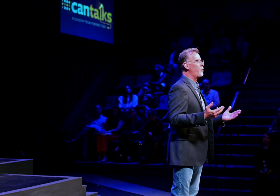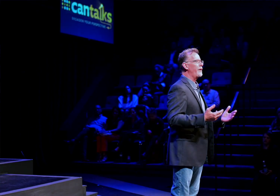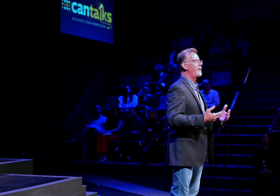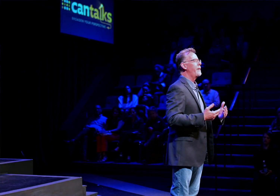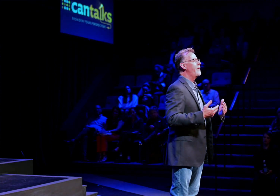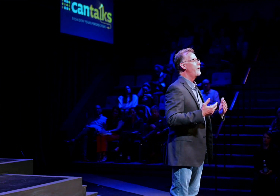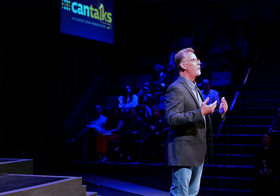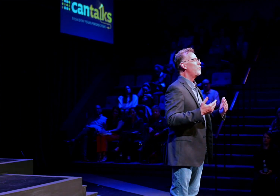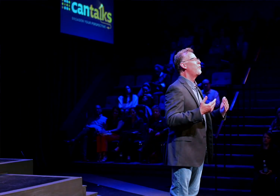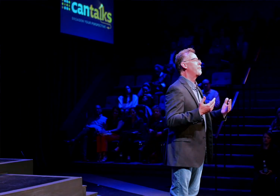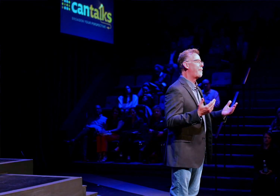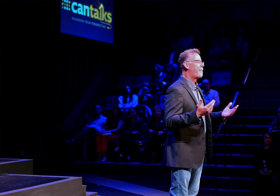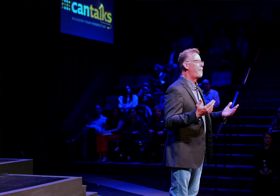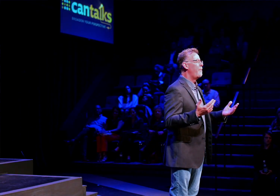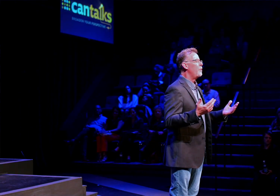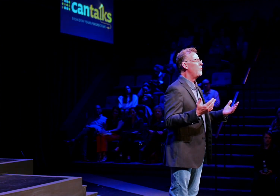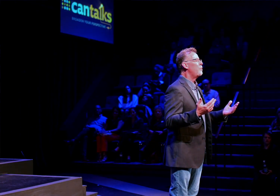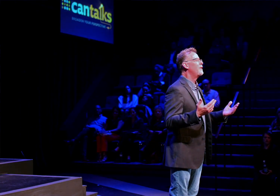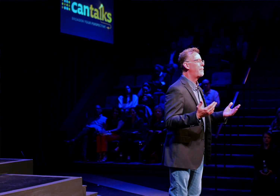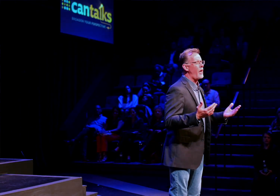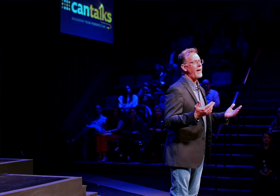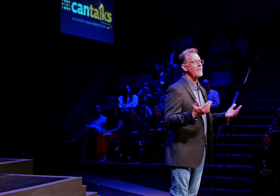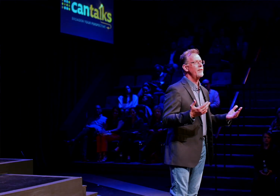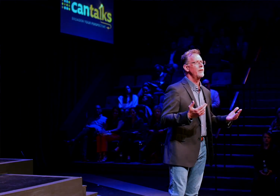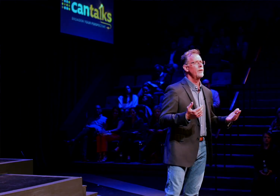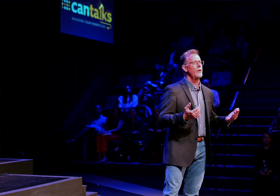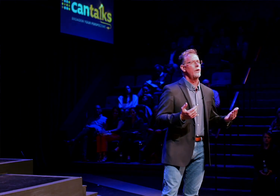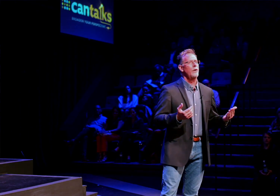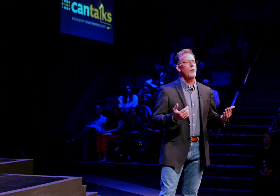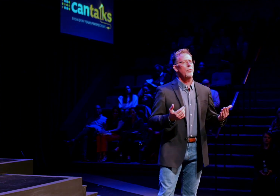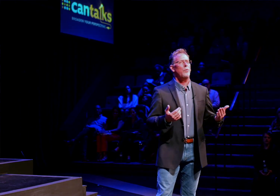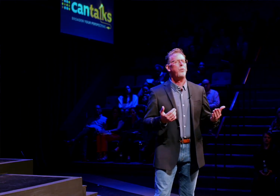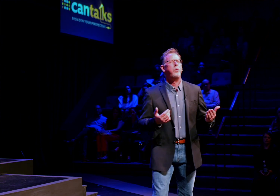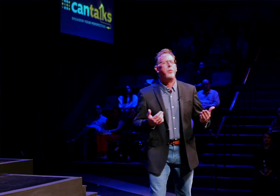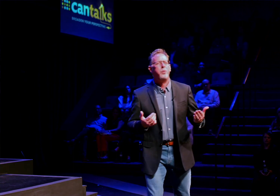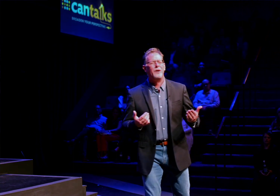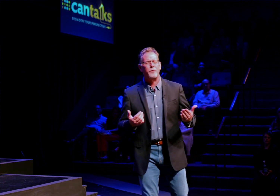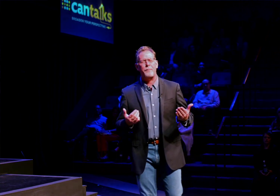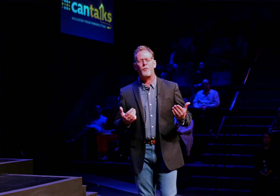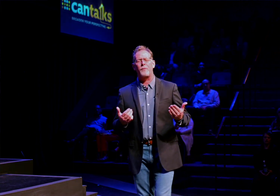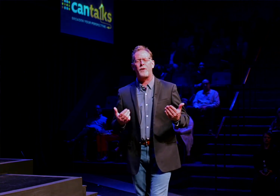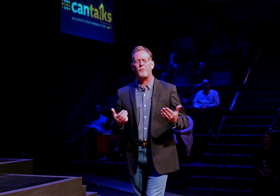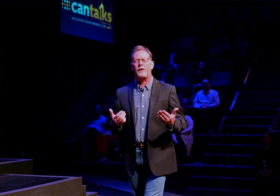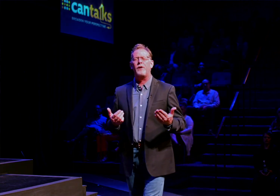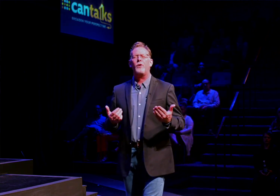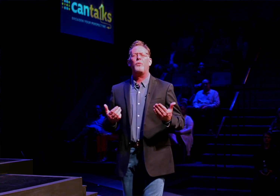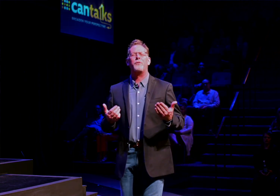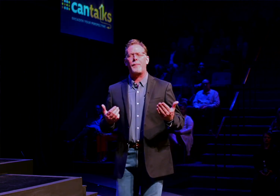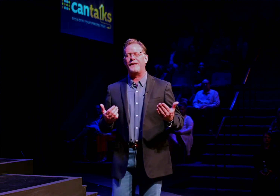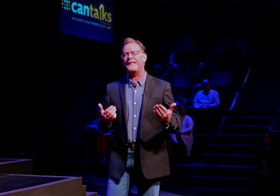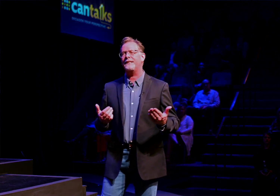with, with, with blocks, with re, with repetitions